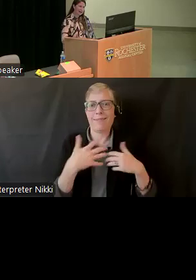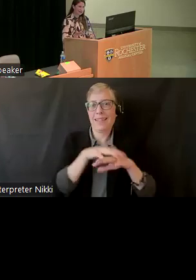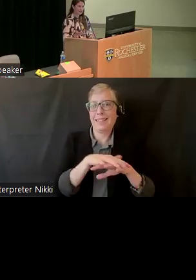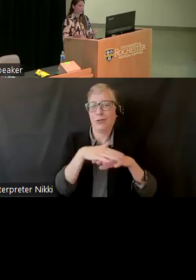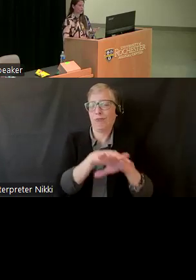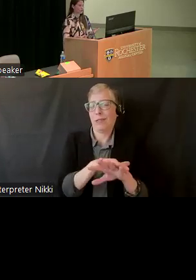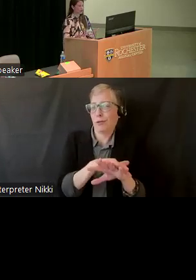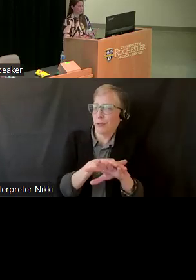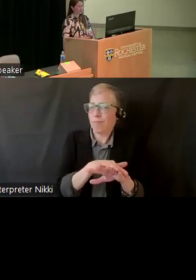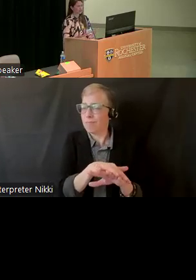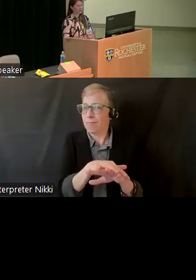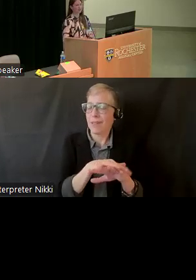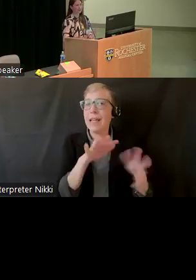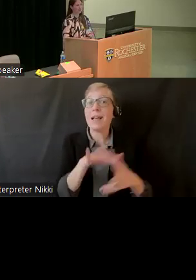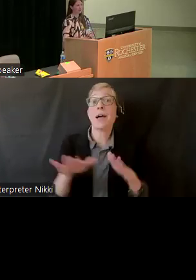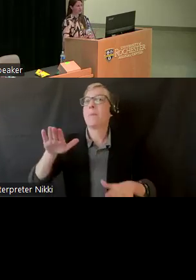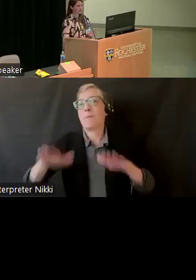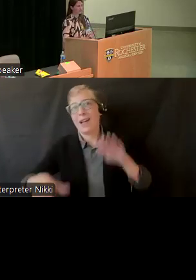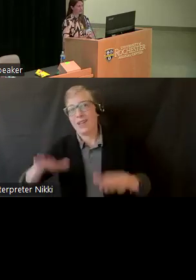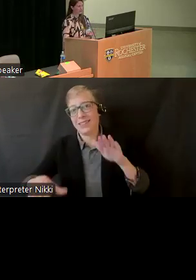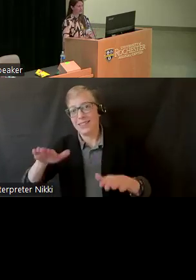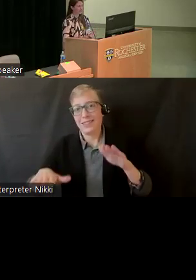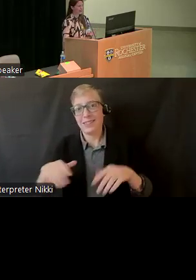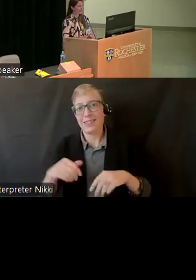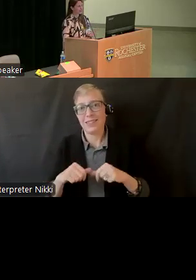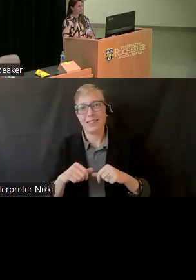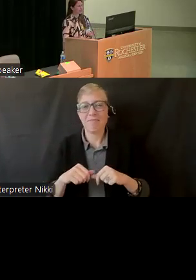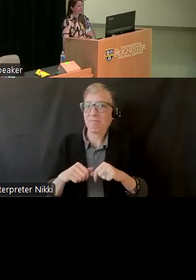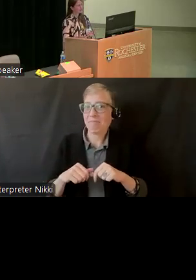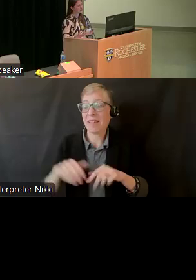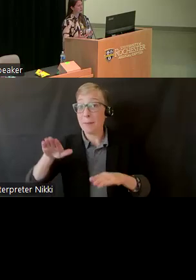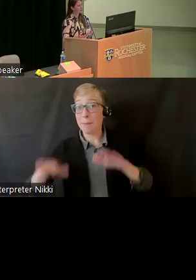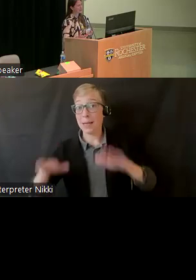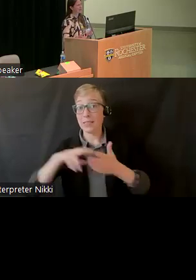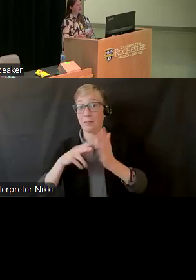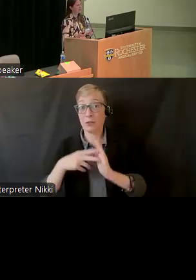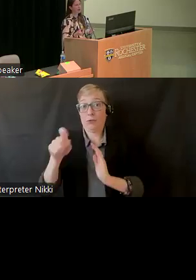balance which often conveys that there's supposed to be a balance here this is really saying do you